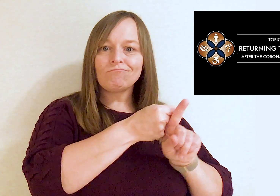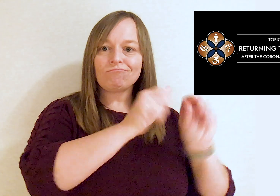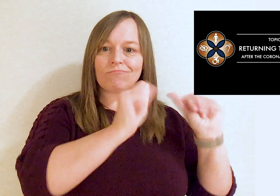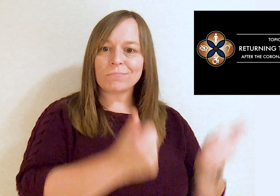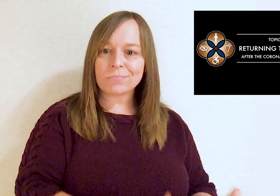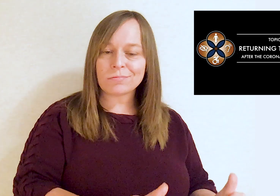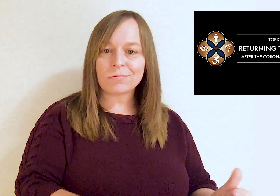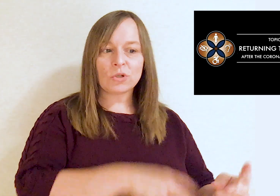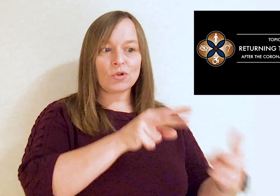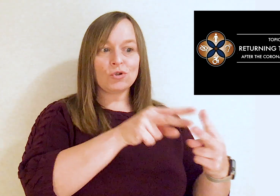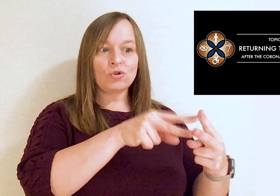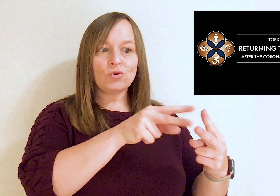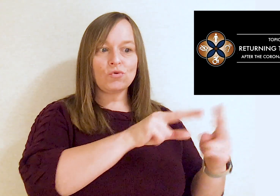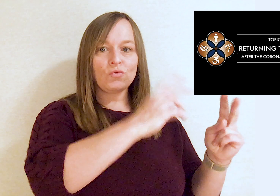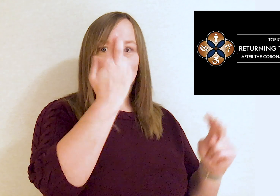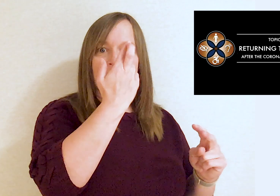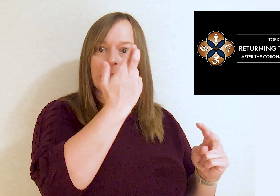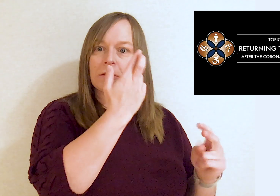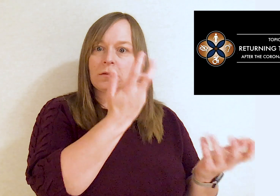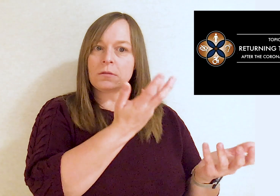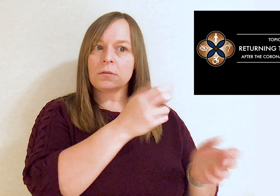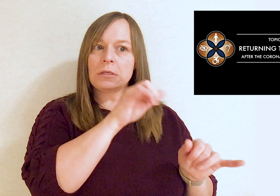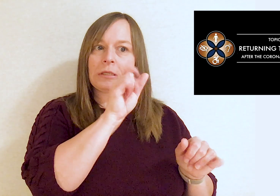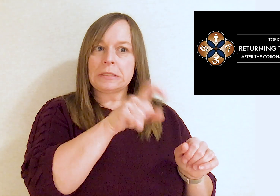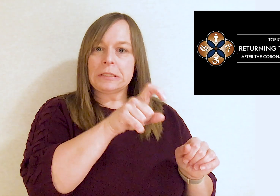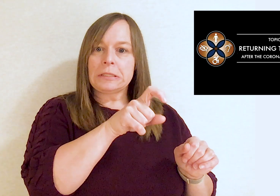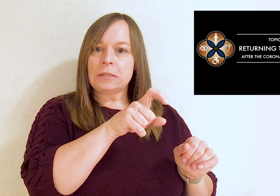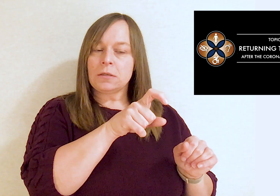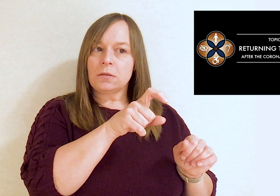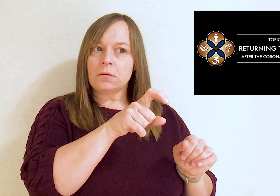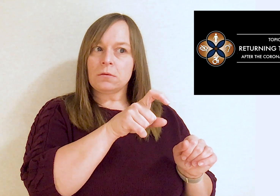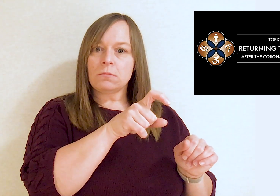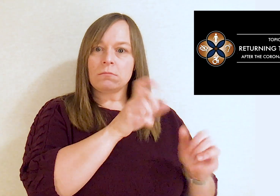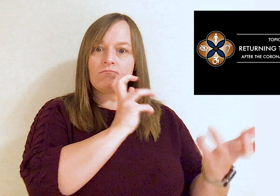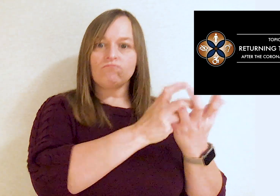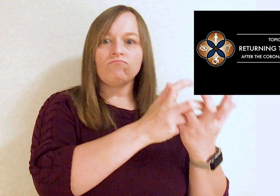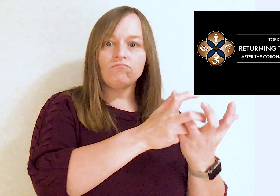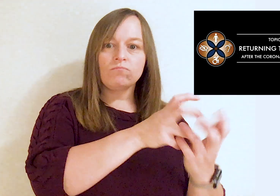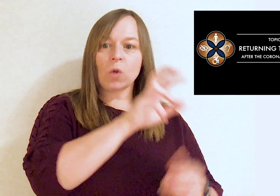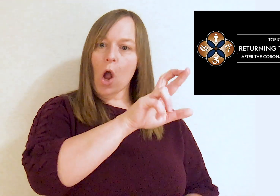sense, she had two reasons why she would be seeking accommodations.